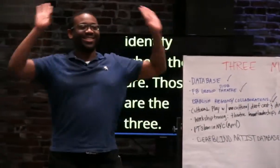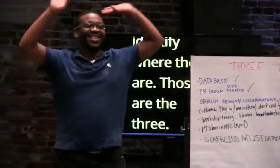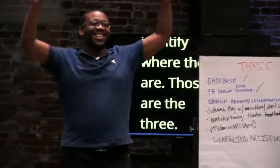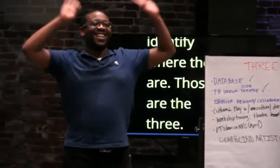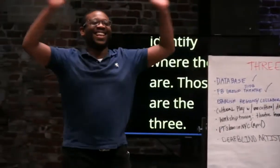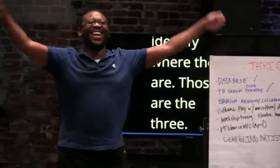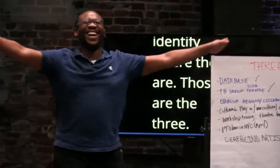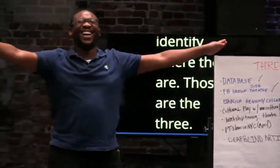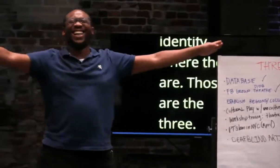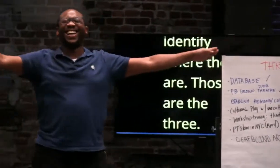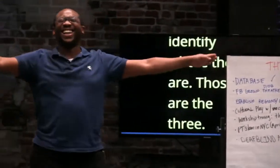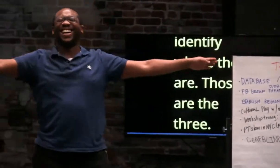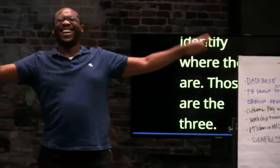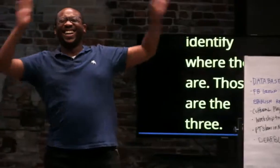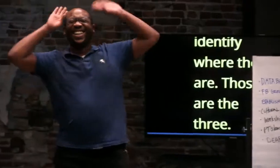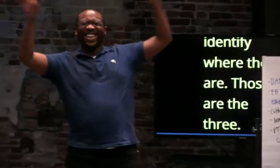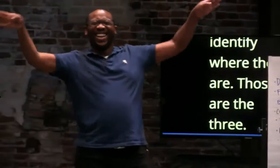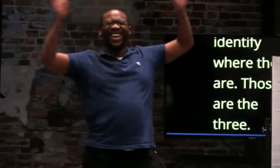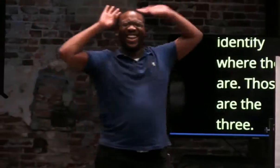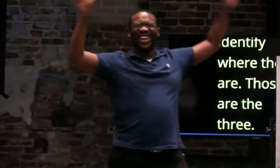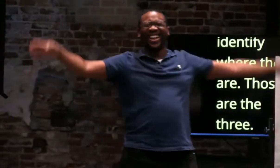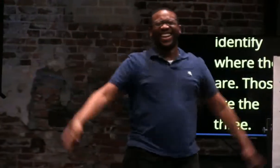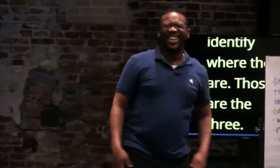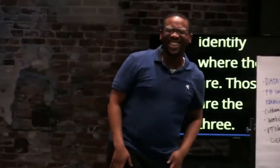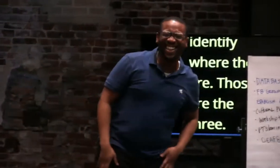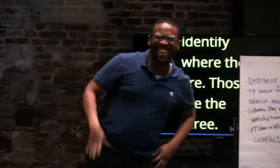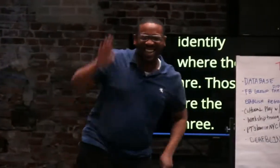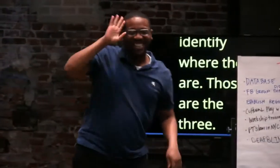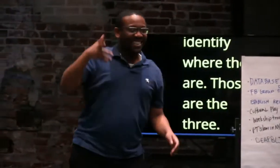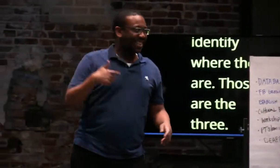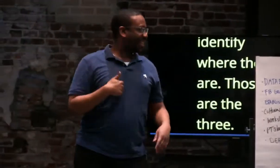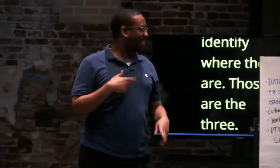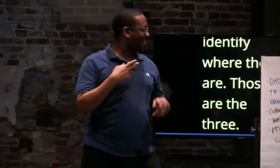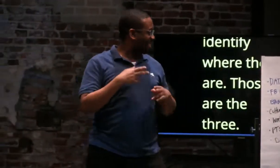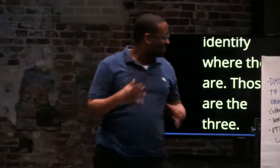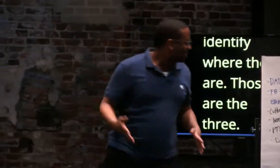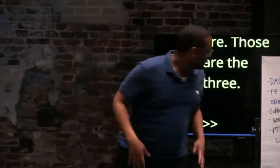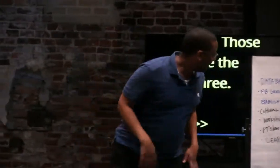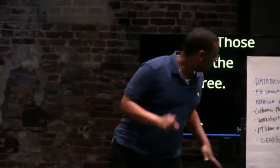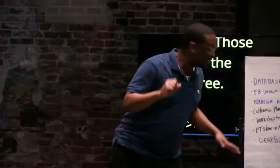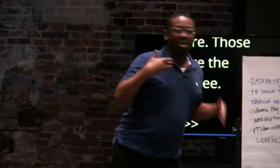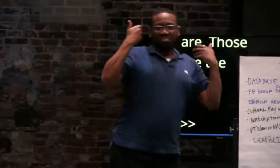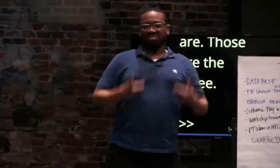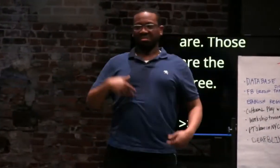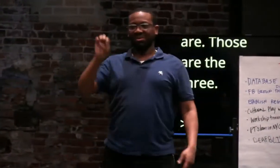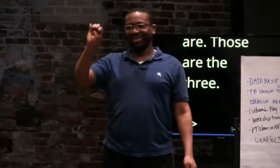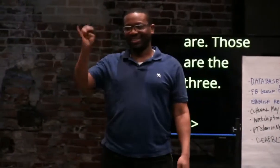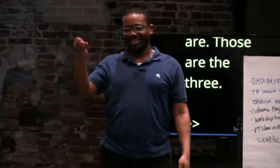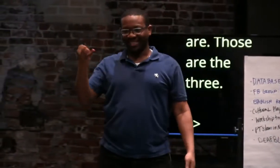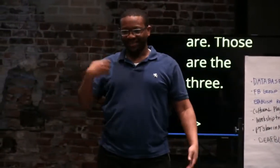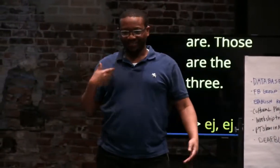[Group Of People Chanting] EJ, EJ, EJ, EJ, Ej, EJ. Hi everyone, hello. Oh yes, I am EJ.